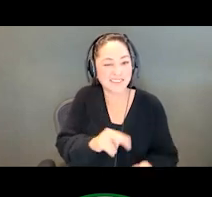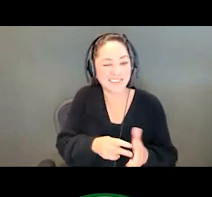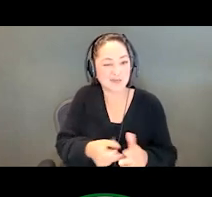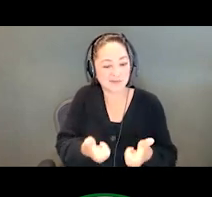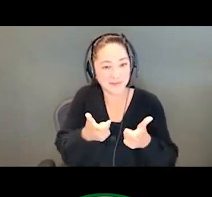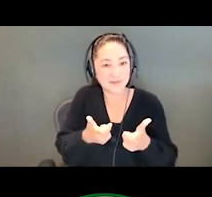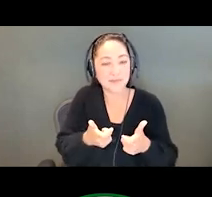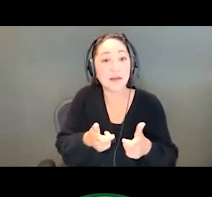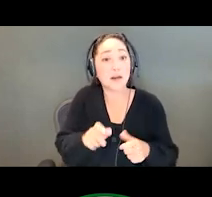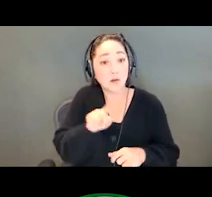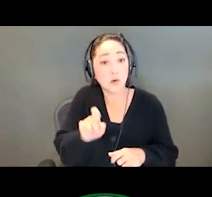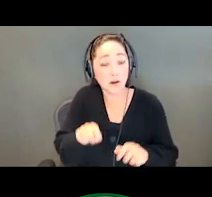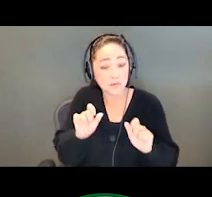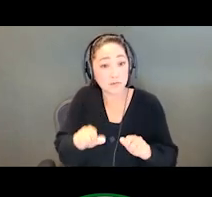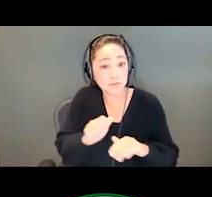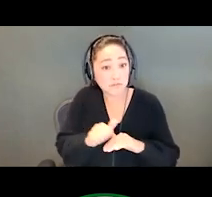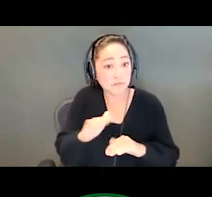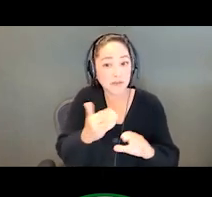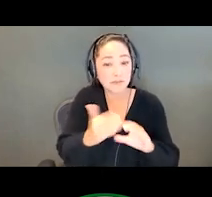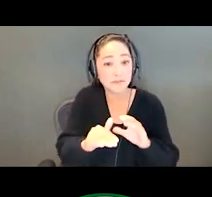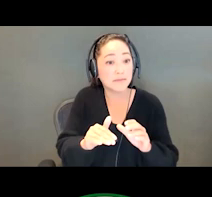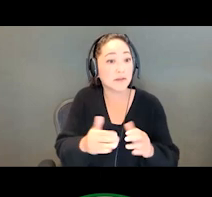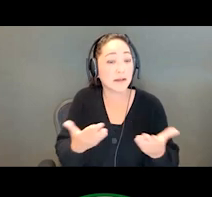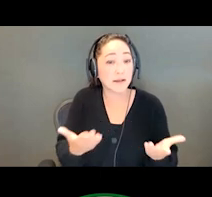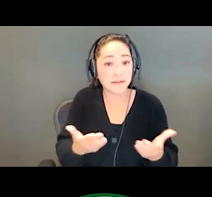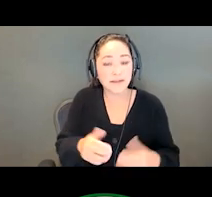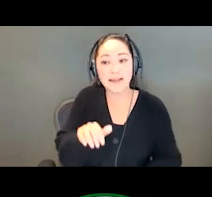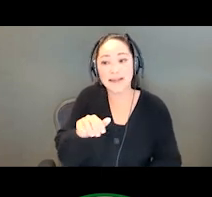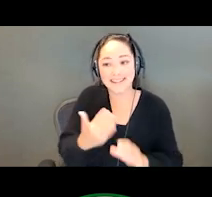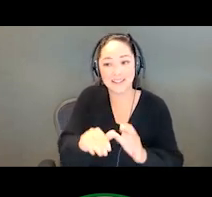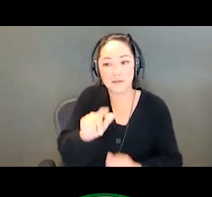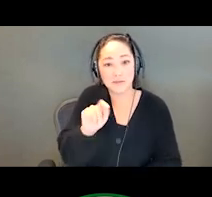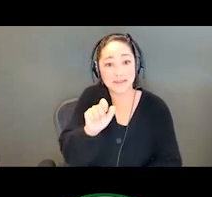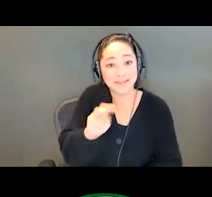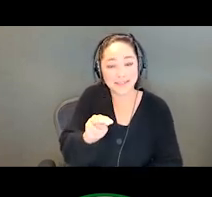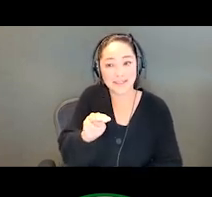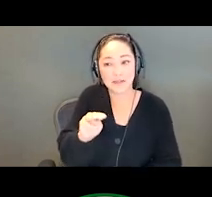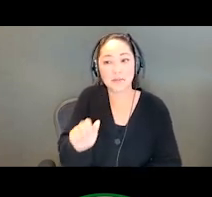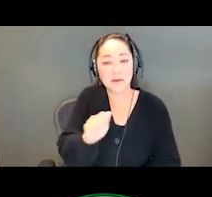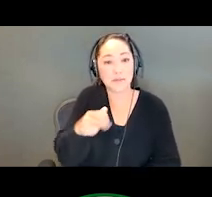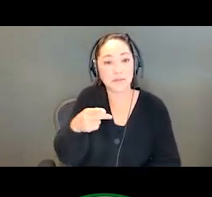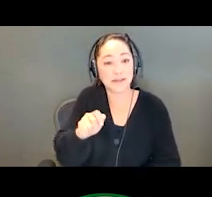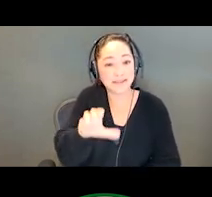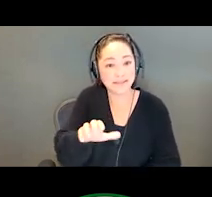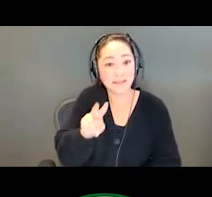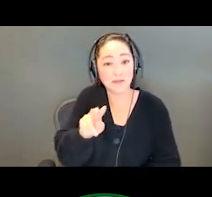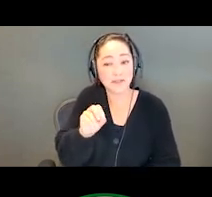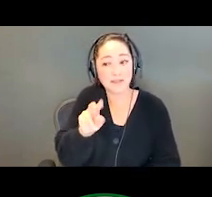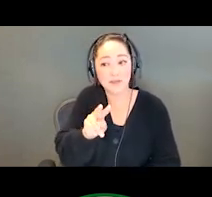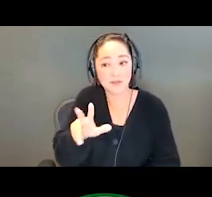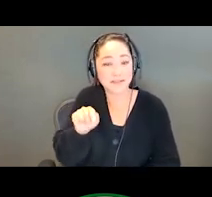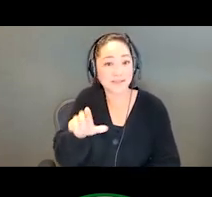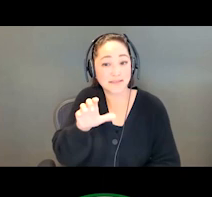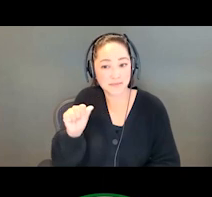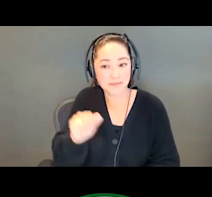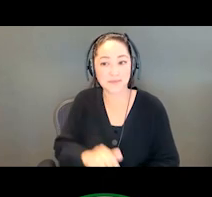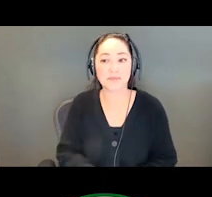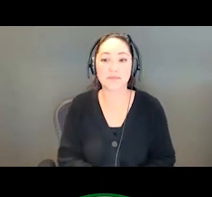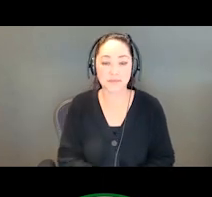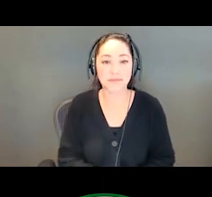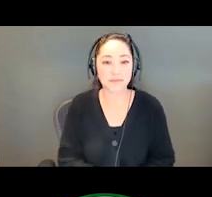Questions can be submitted by email to team@pac2023.ca